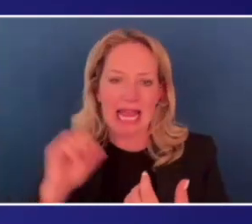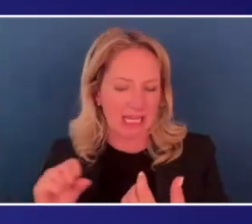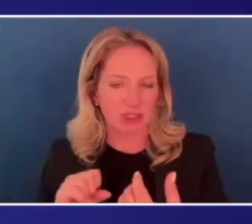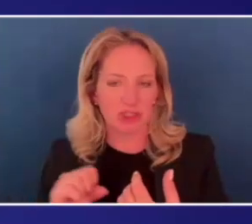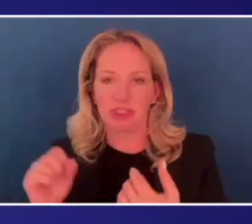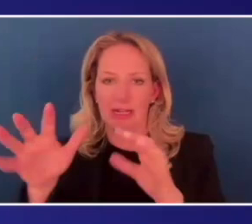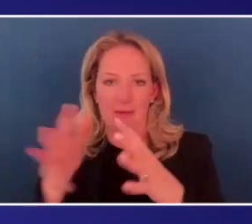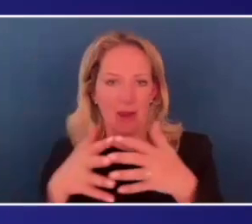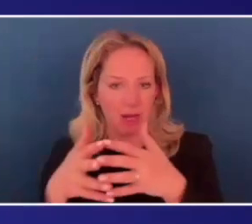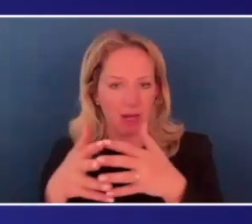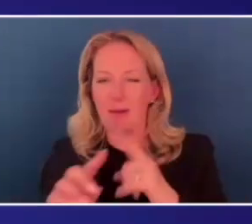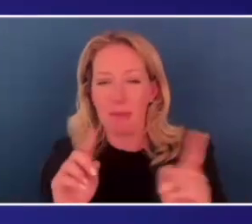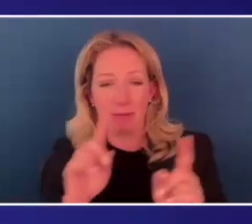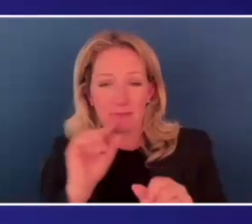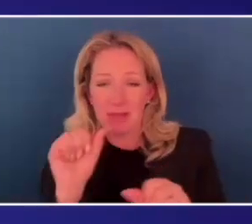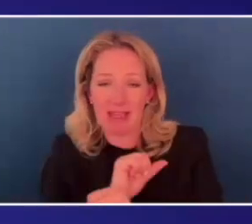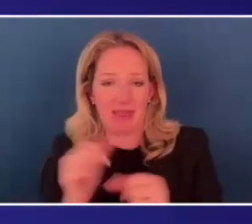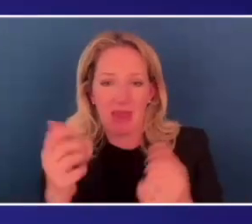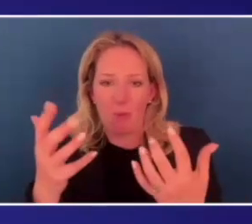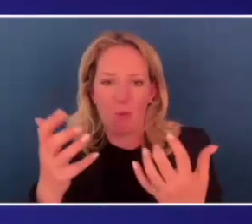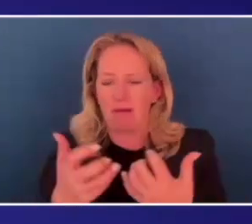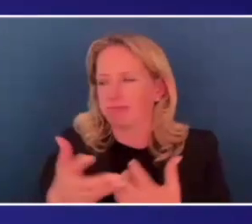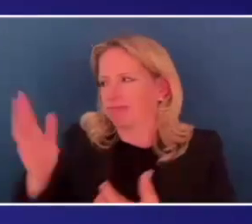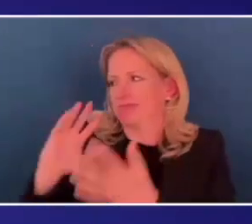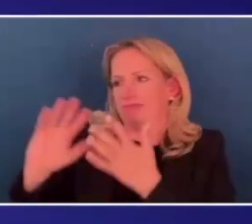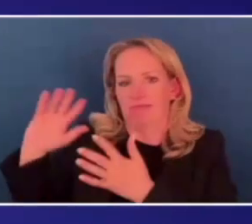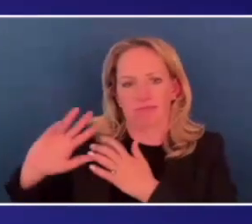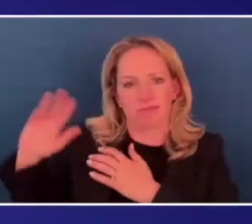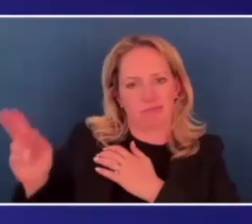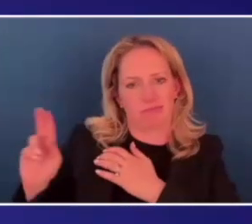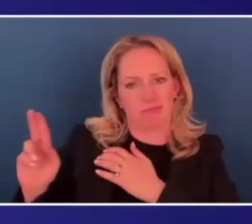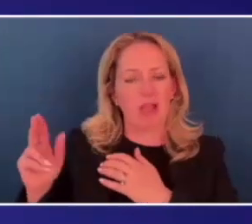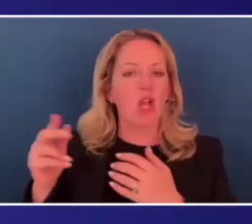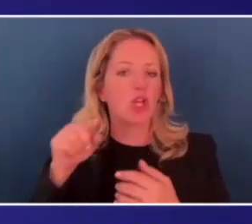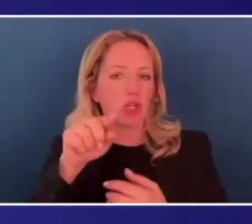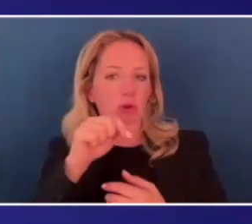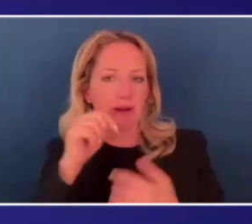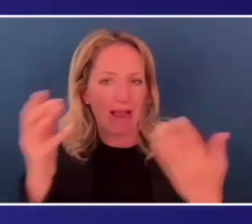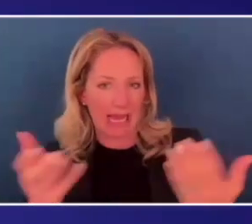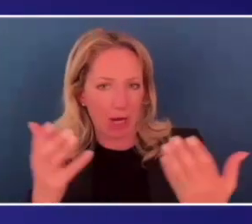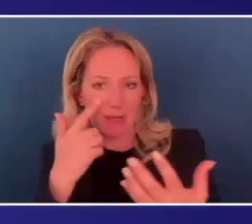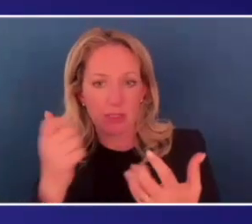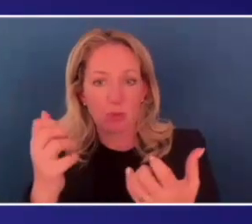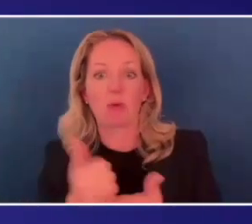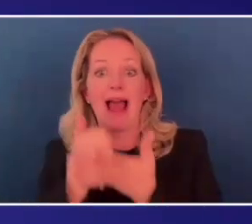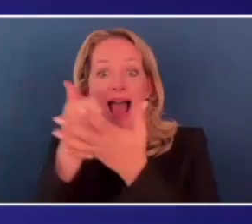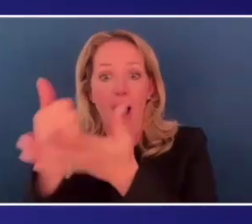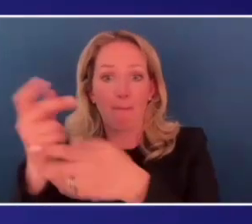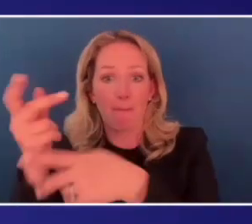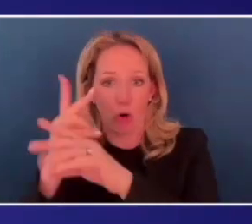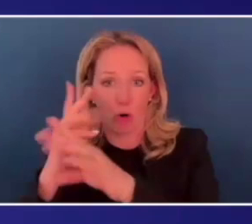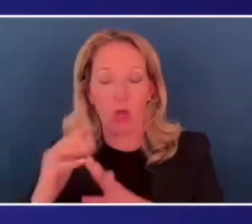We're not here today because you guys actually want to help borrowers to hear because people like James care more about.